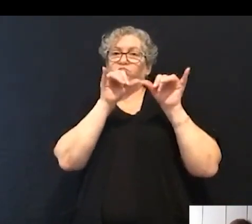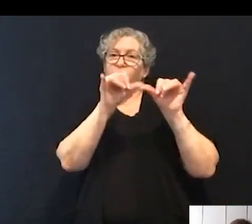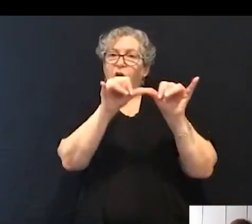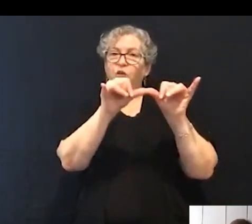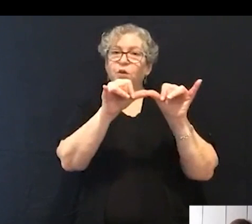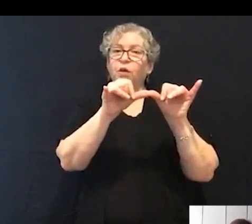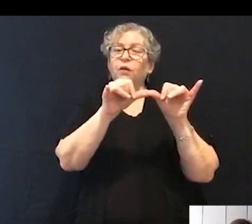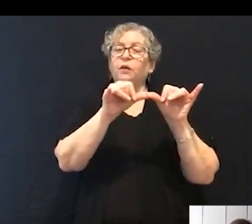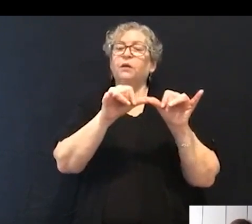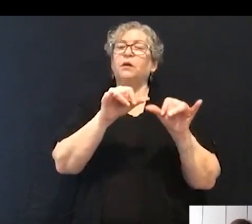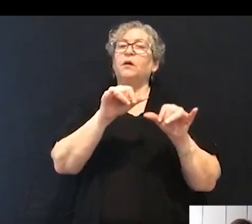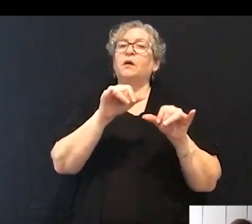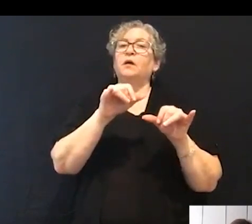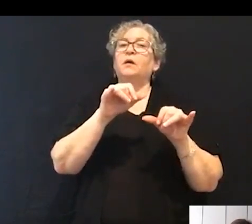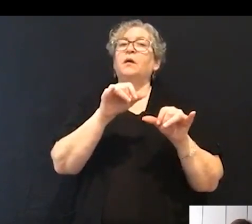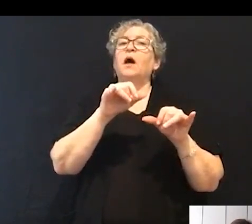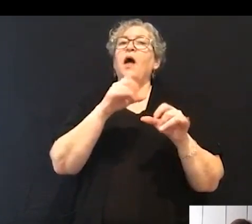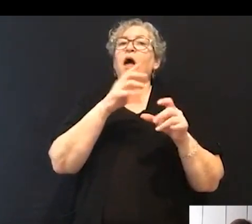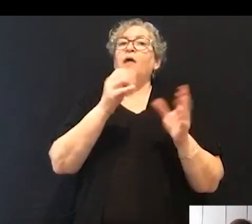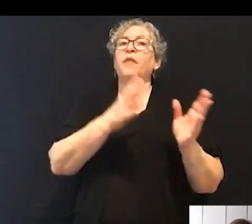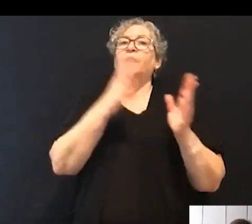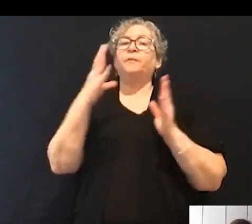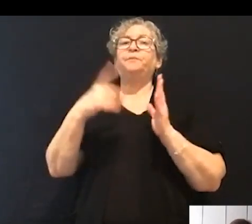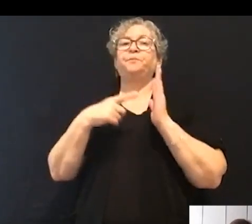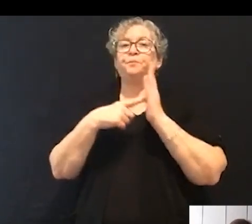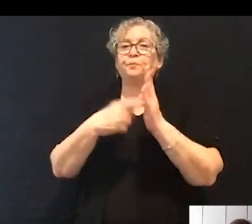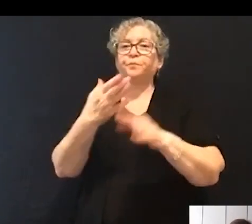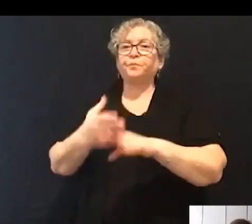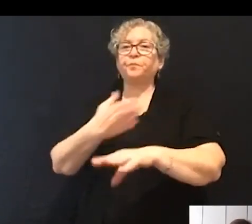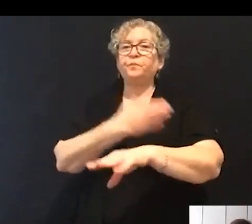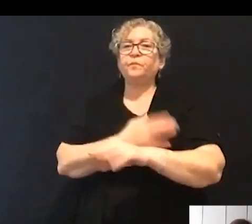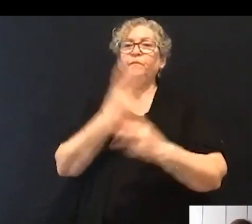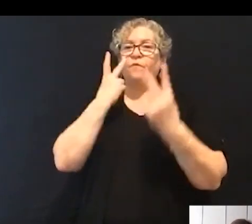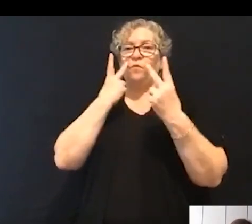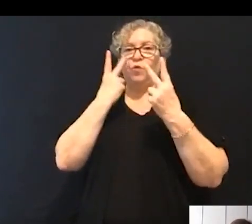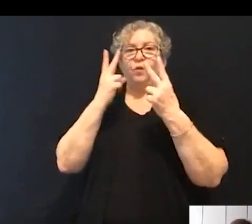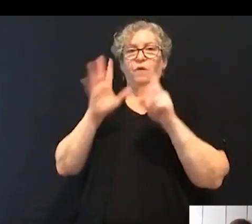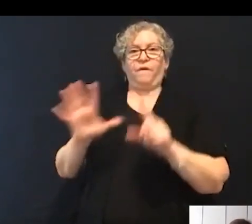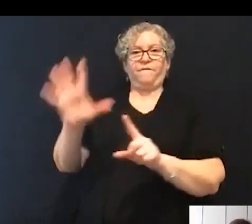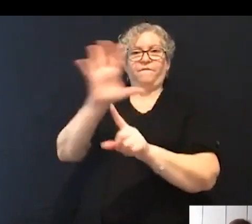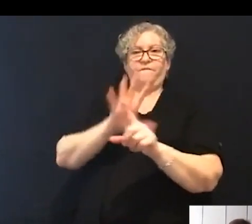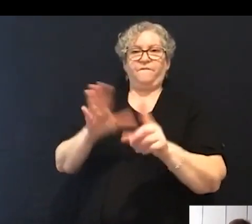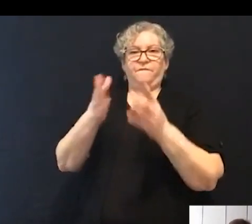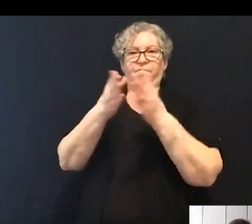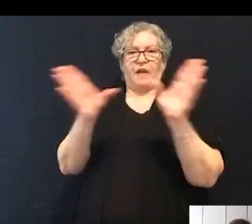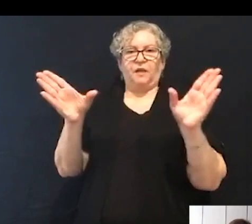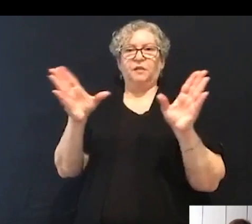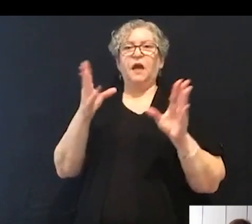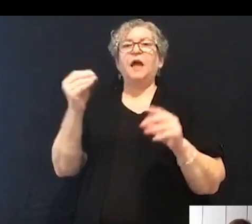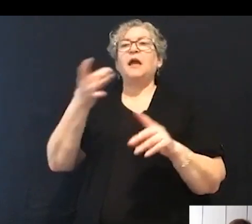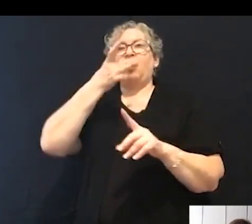Showed improvement in the visual field and in the retinal light sensitivity.